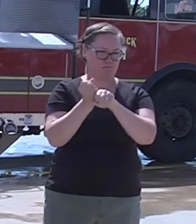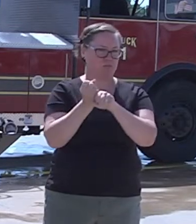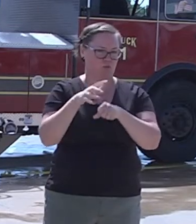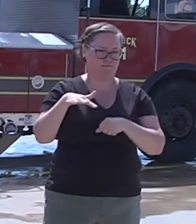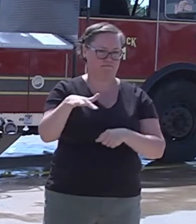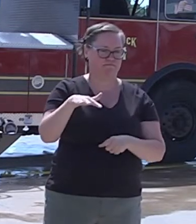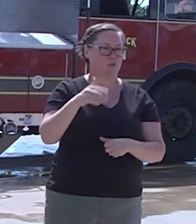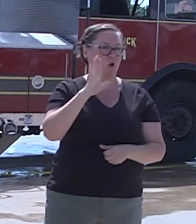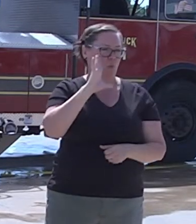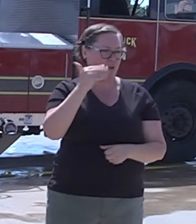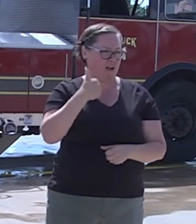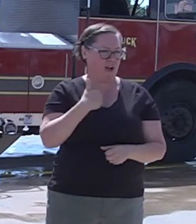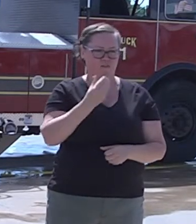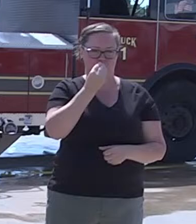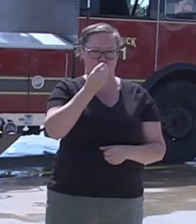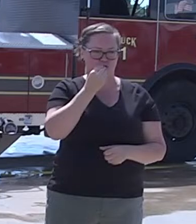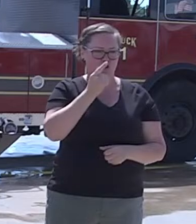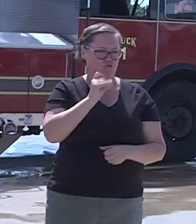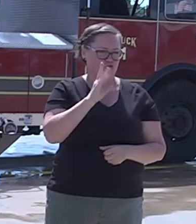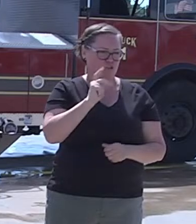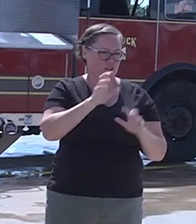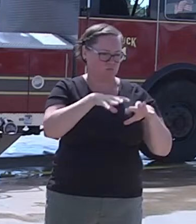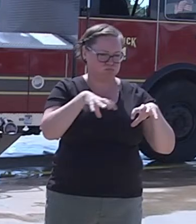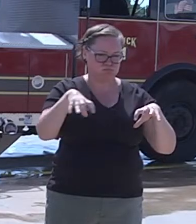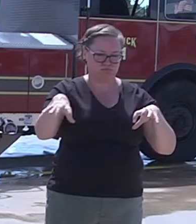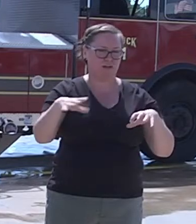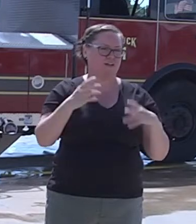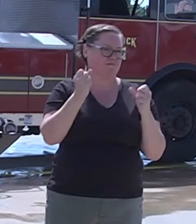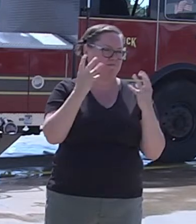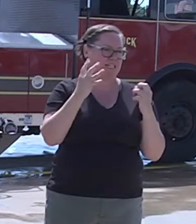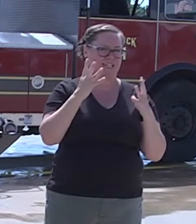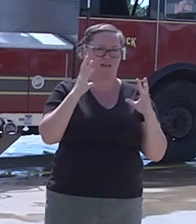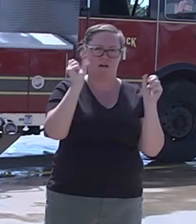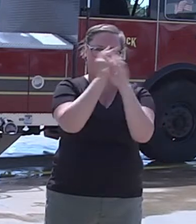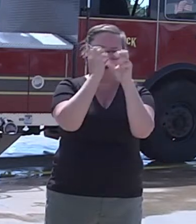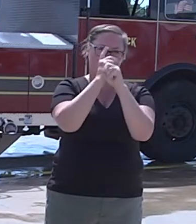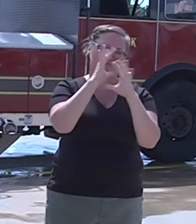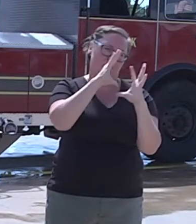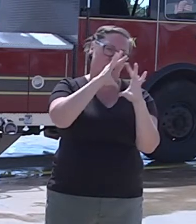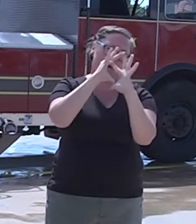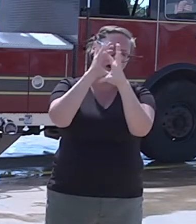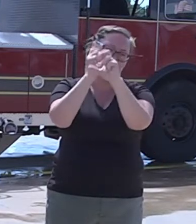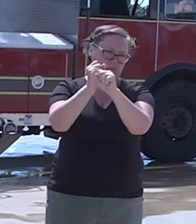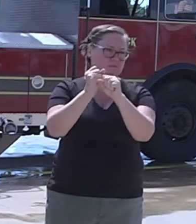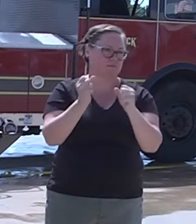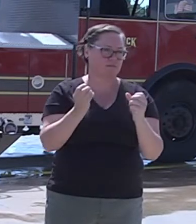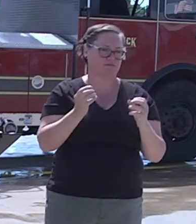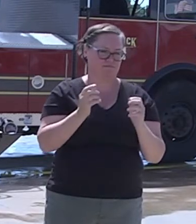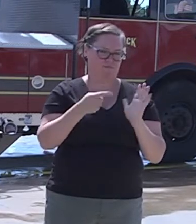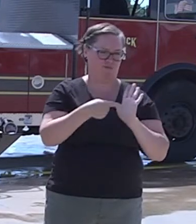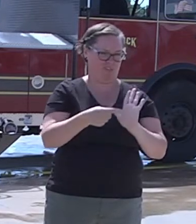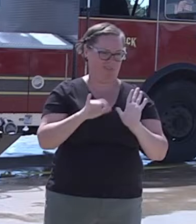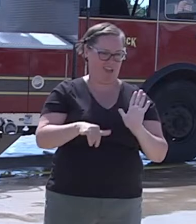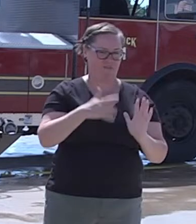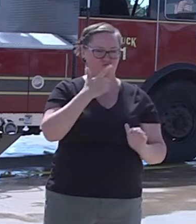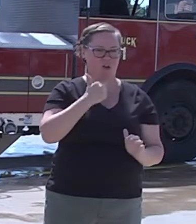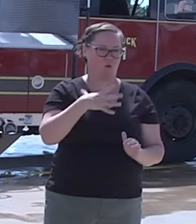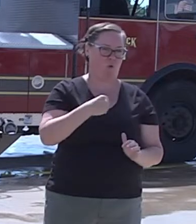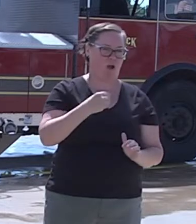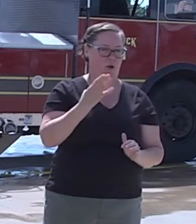trucks and pyrot Technics involved here to tell us more about the red widen and boom event is Troy